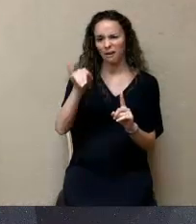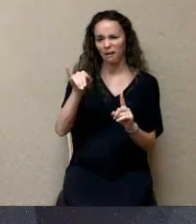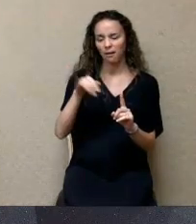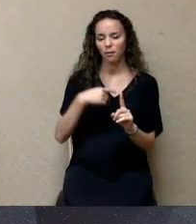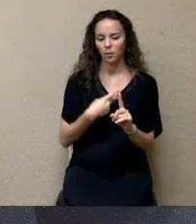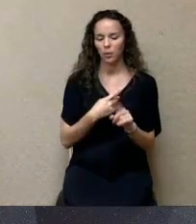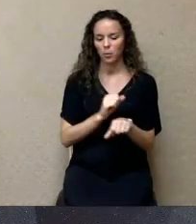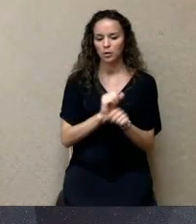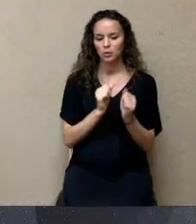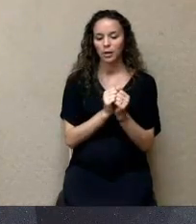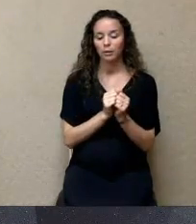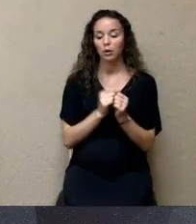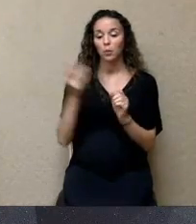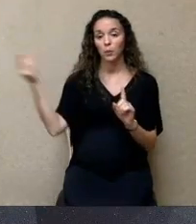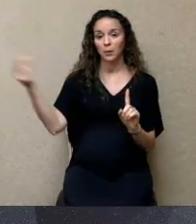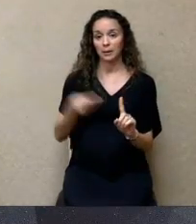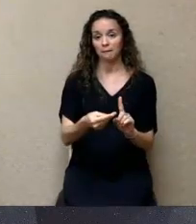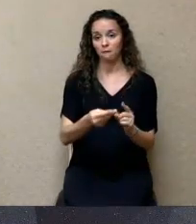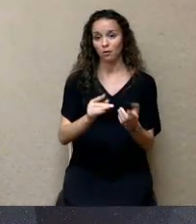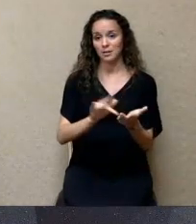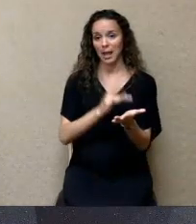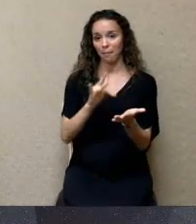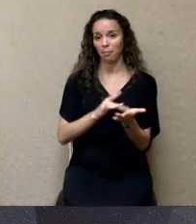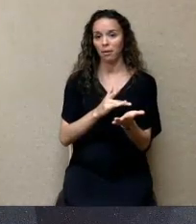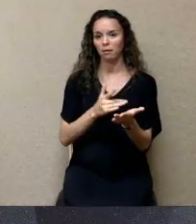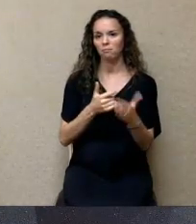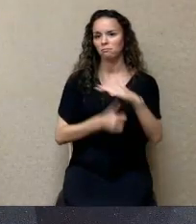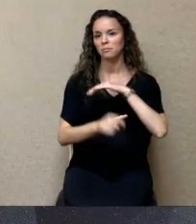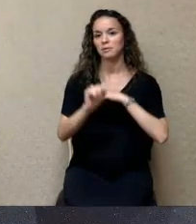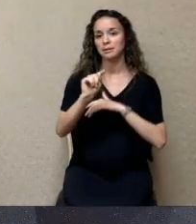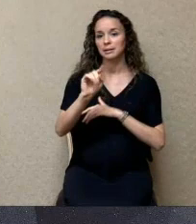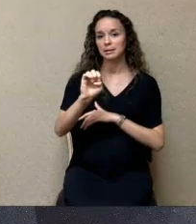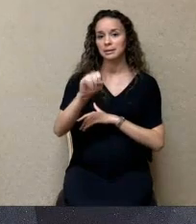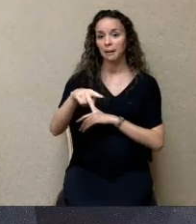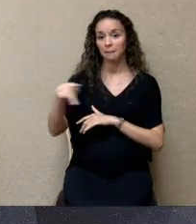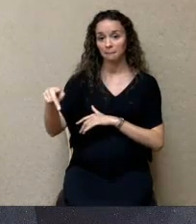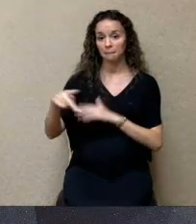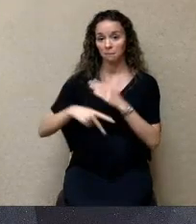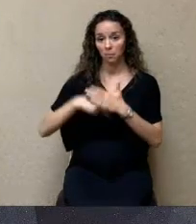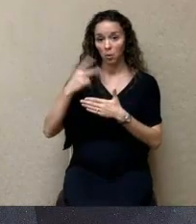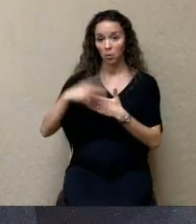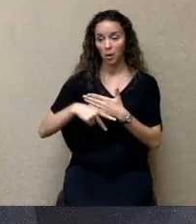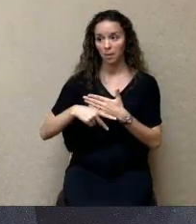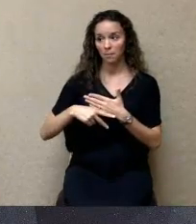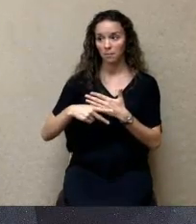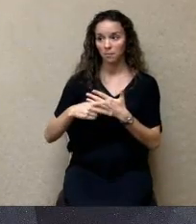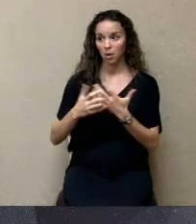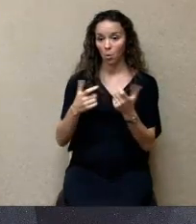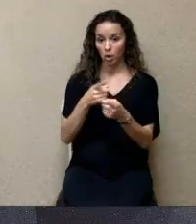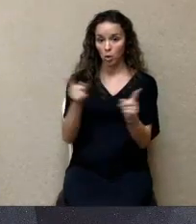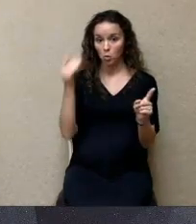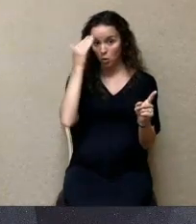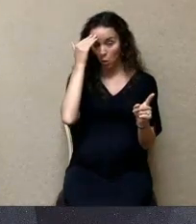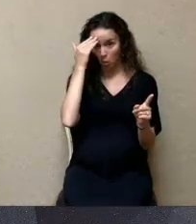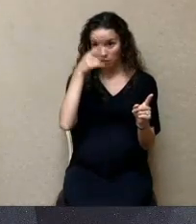We were getting her a tablet through the TEPP program, so I just wanted people to know, if you weren't aware that they